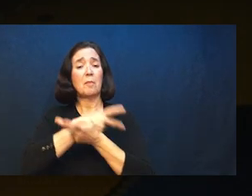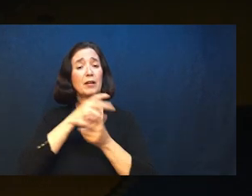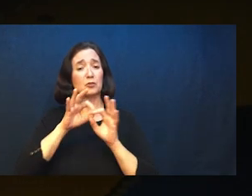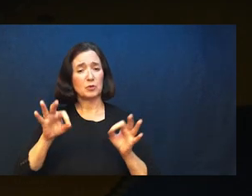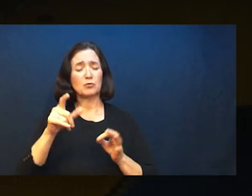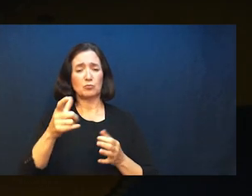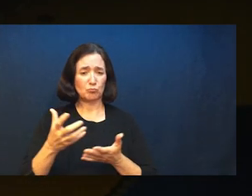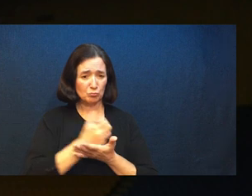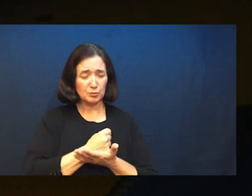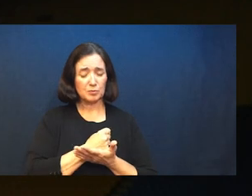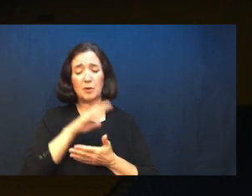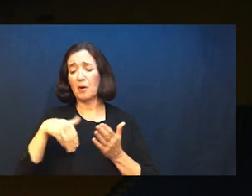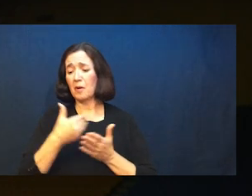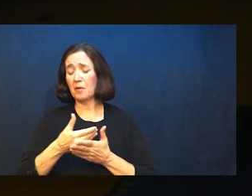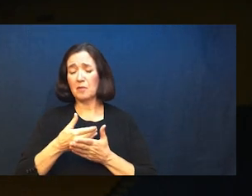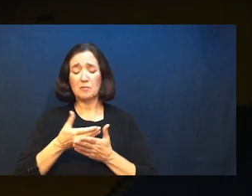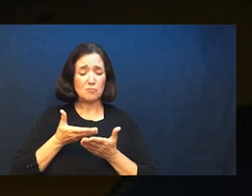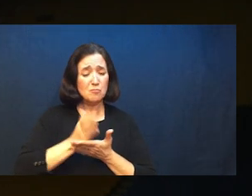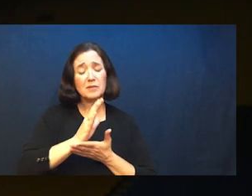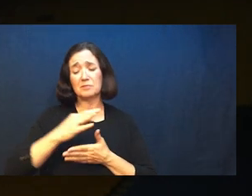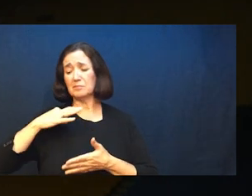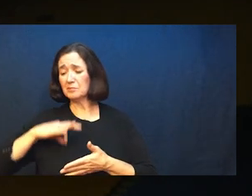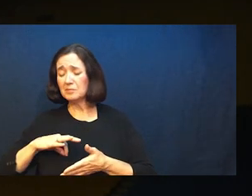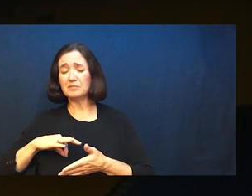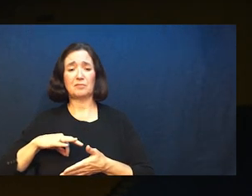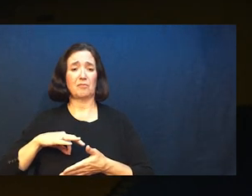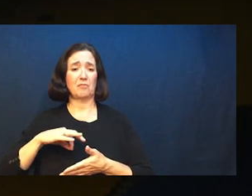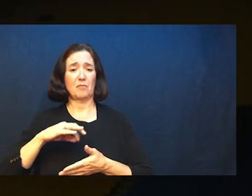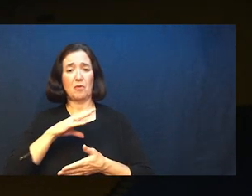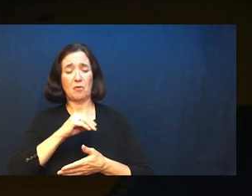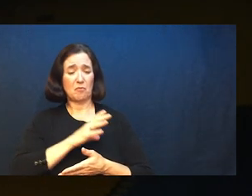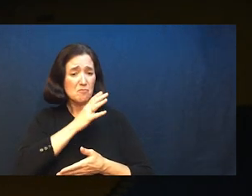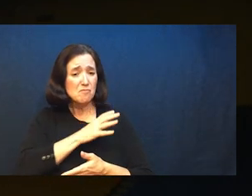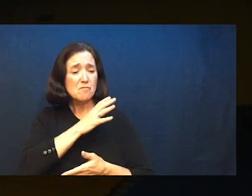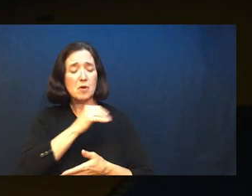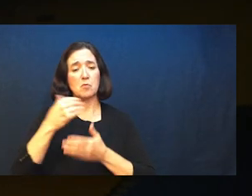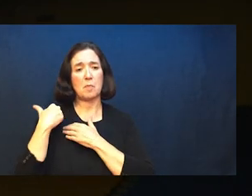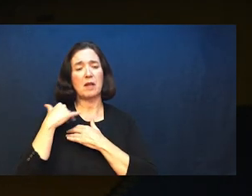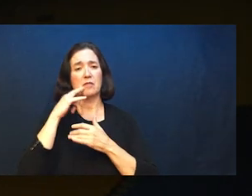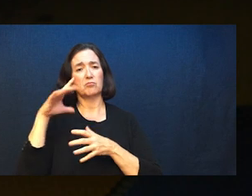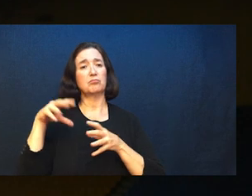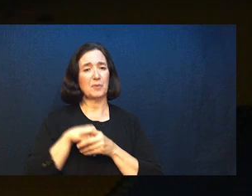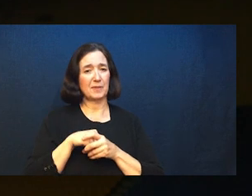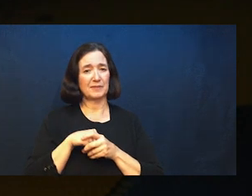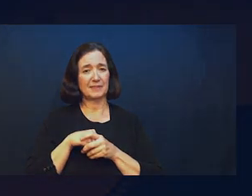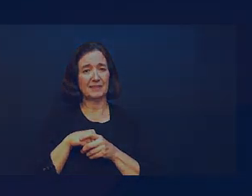with all the rights, privileges, amenities, and responsibilities thereto appertaining. Master's Degrees.